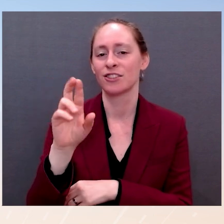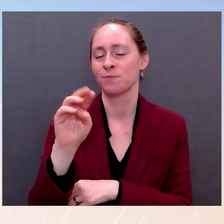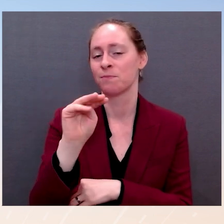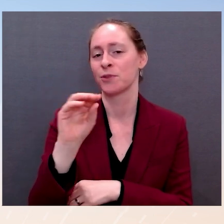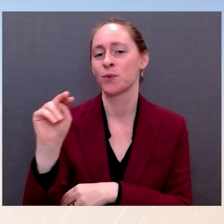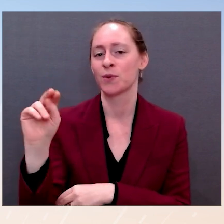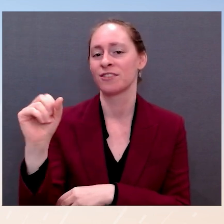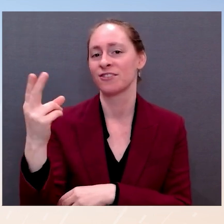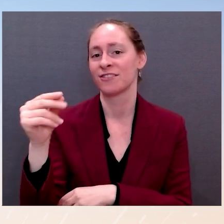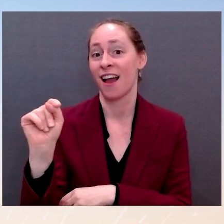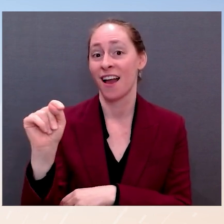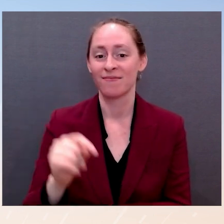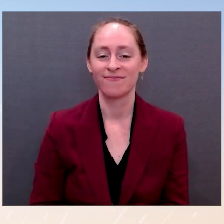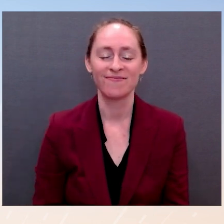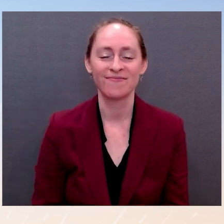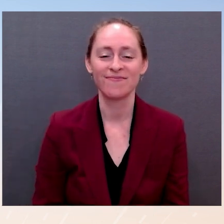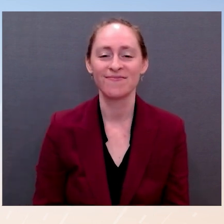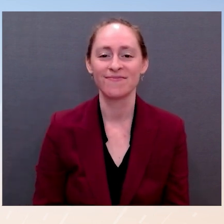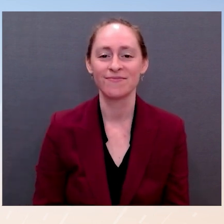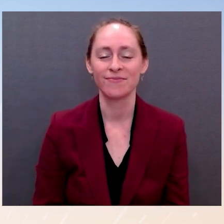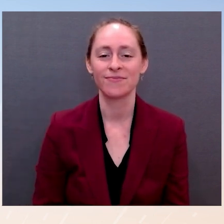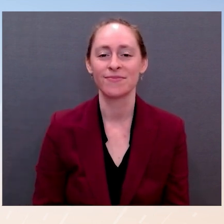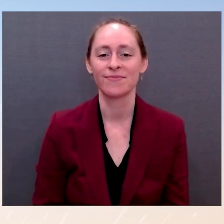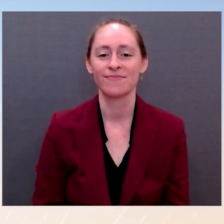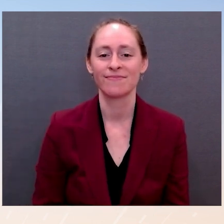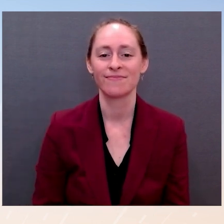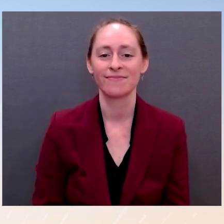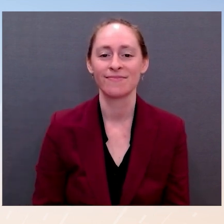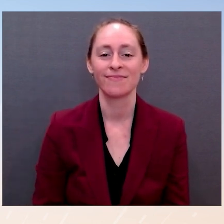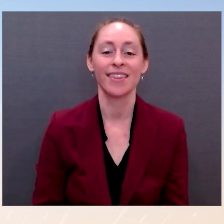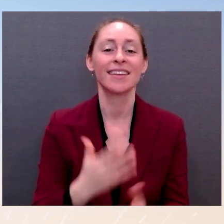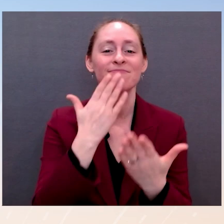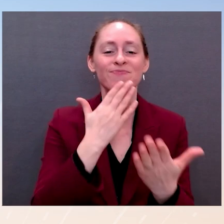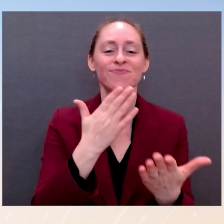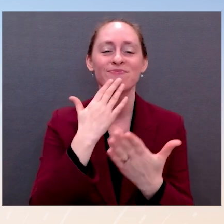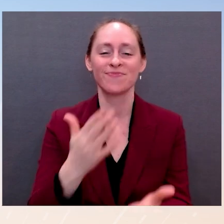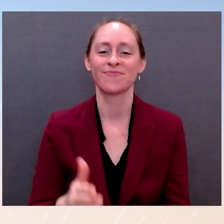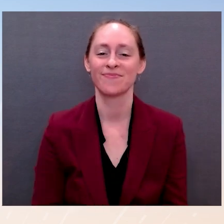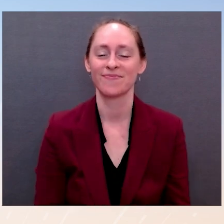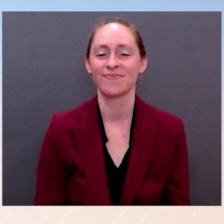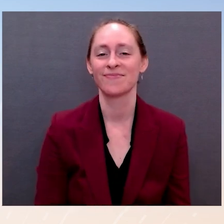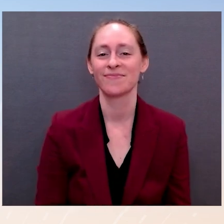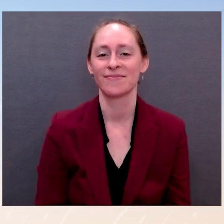That is WhiteHouse.gov/Cancer Moonshot. Thank you all and have a blessed day.